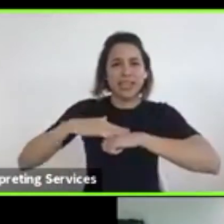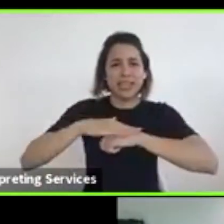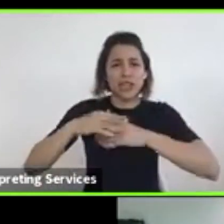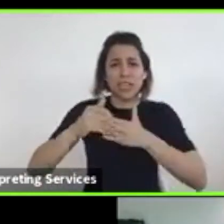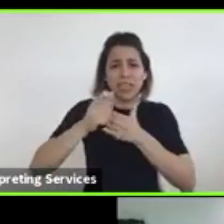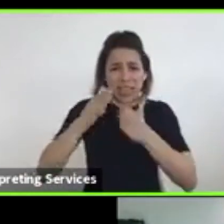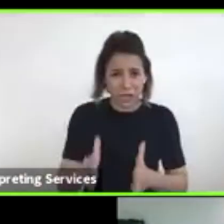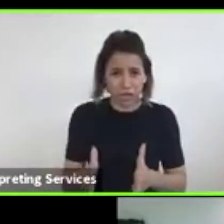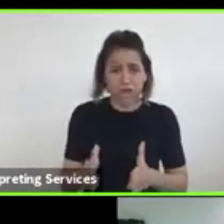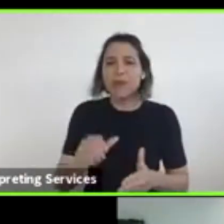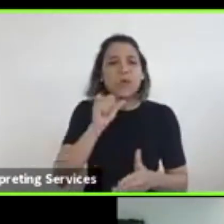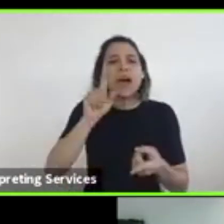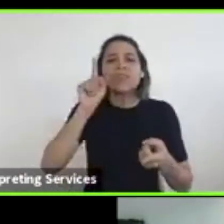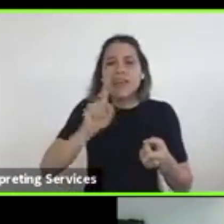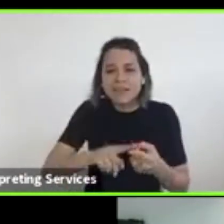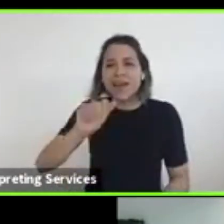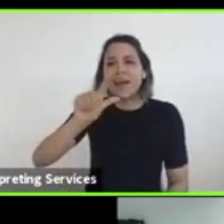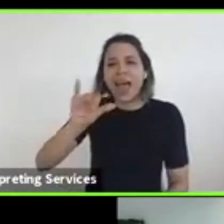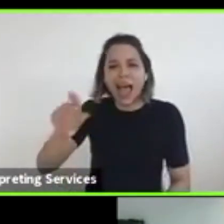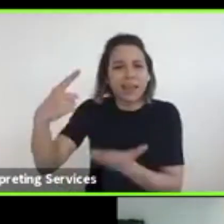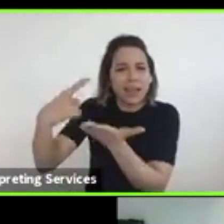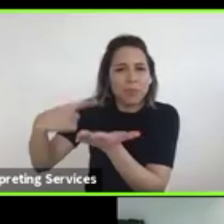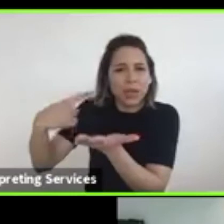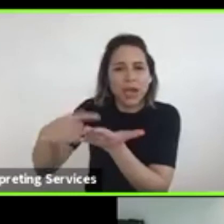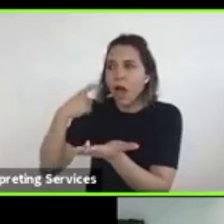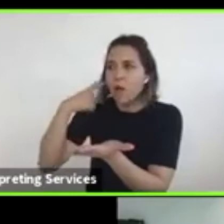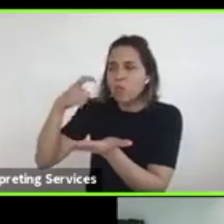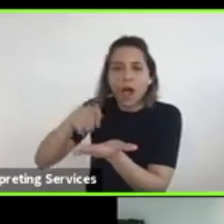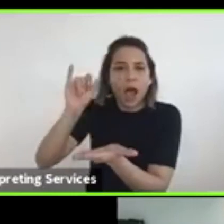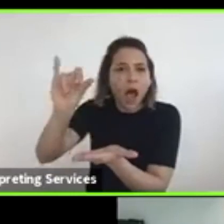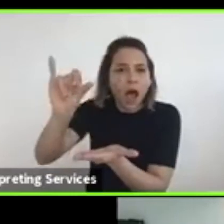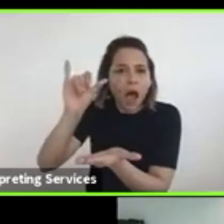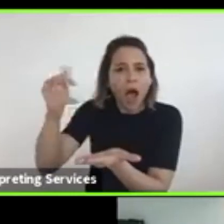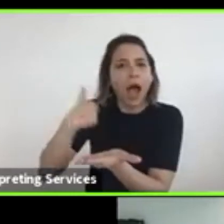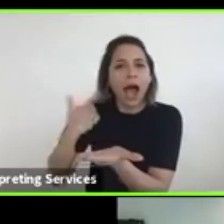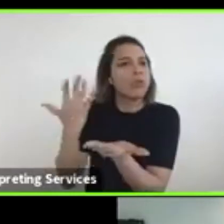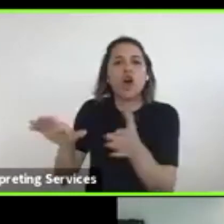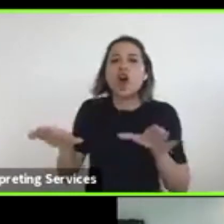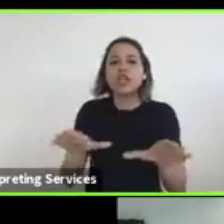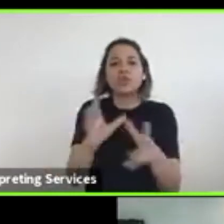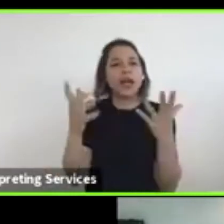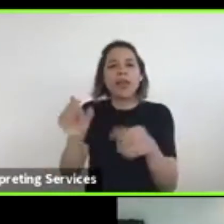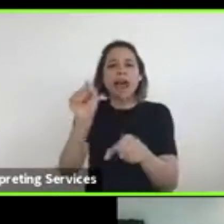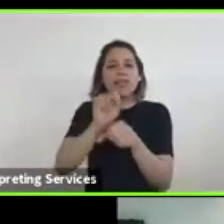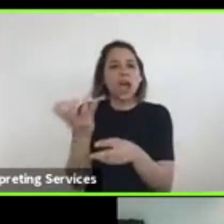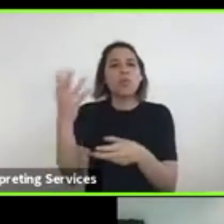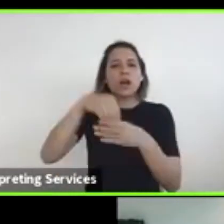THAT I RECOGNIZED, THAT I WAS DOING, A LOT OF THAT WORK,